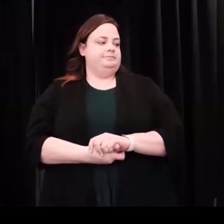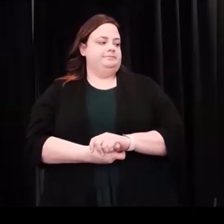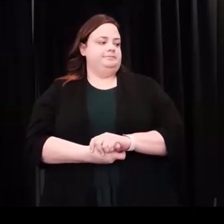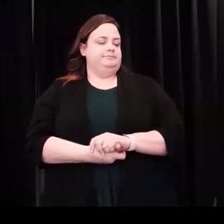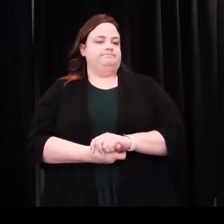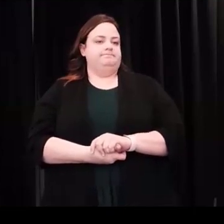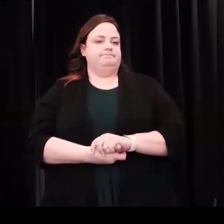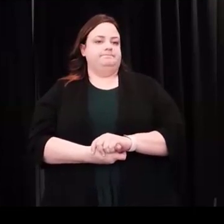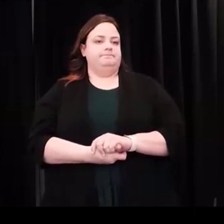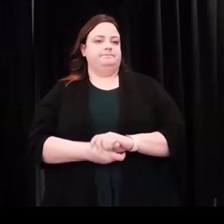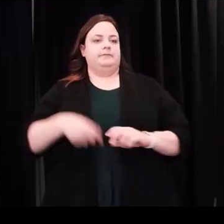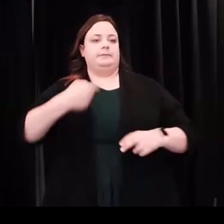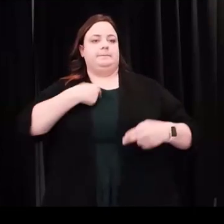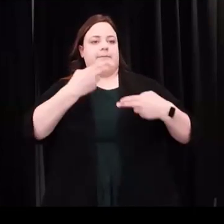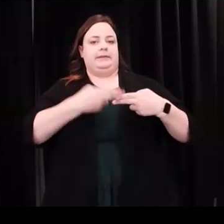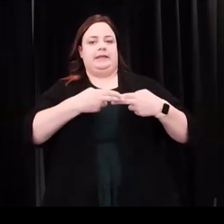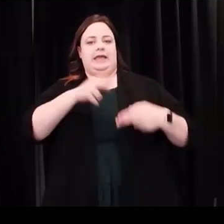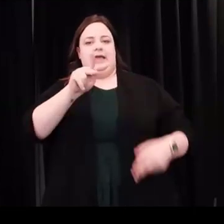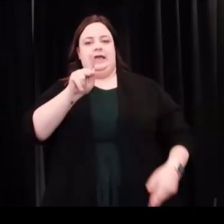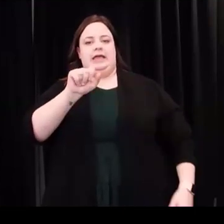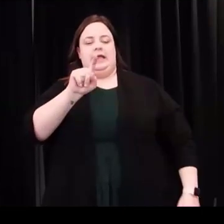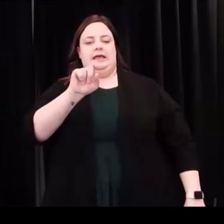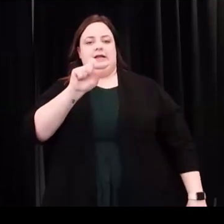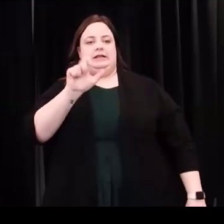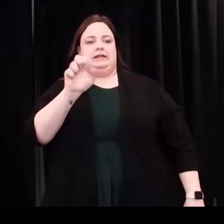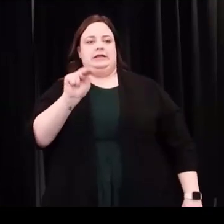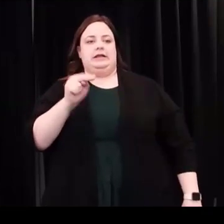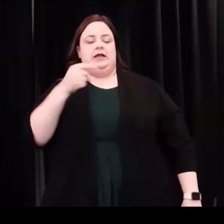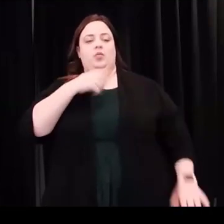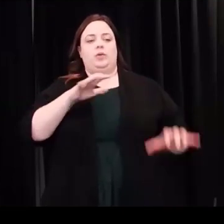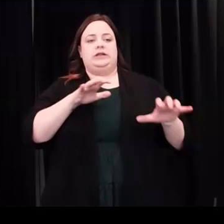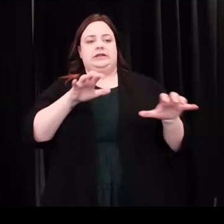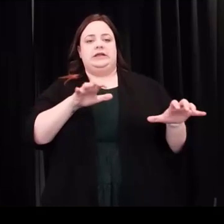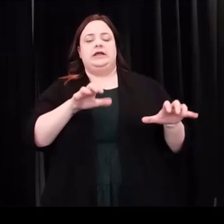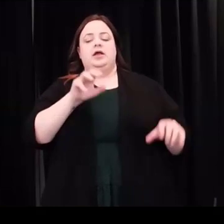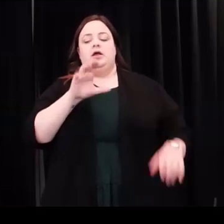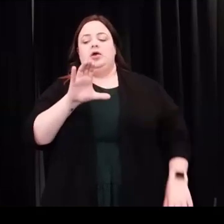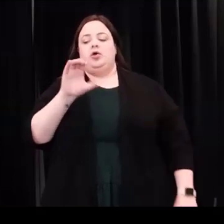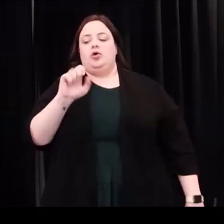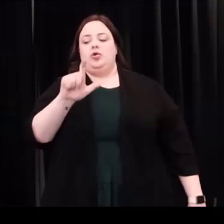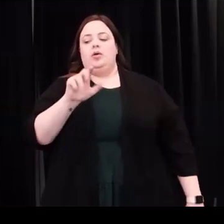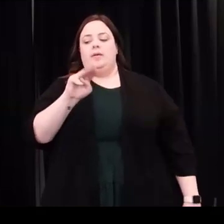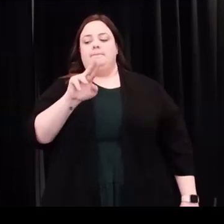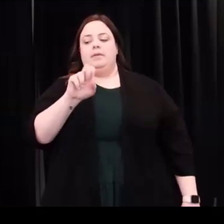So my name is Caitlyn and we did Colonel Mustard. And we thought he would need